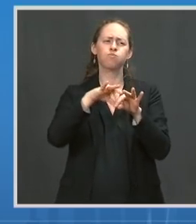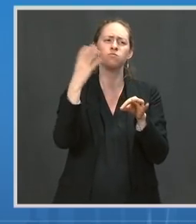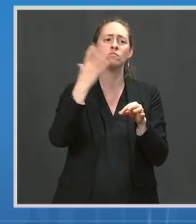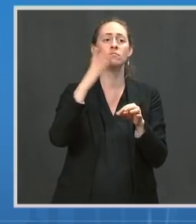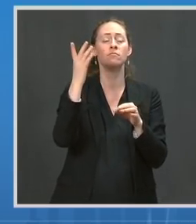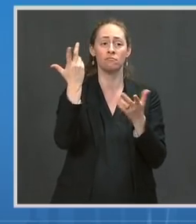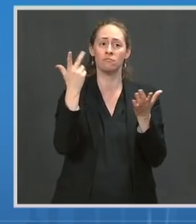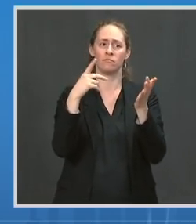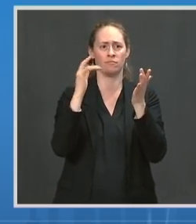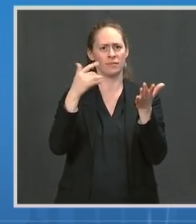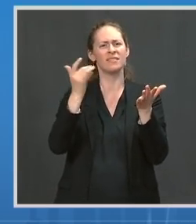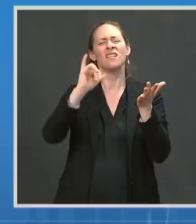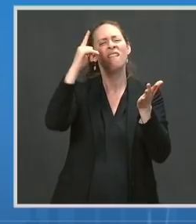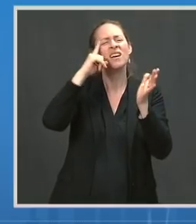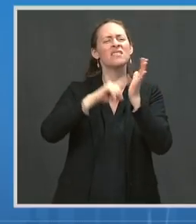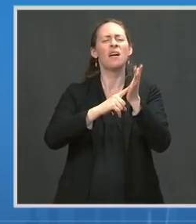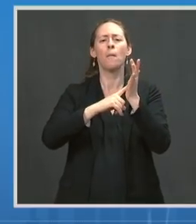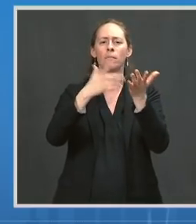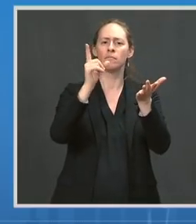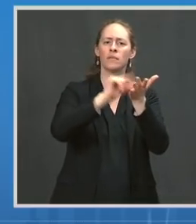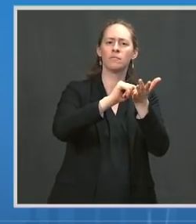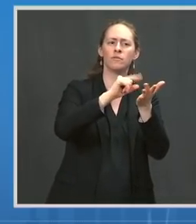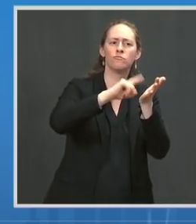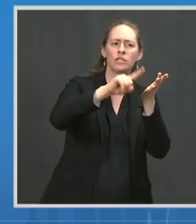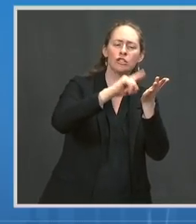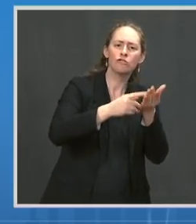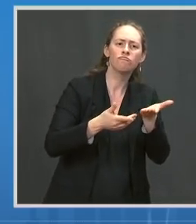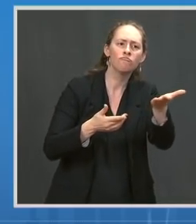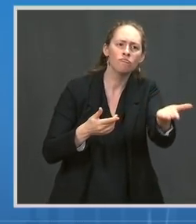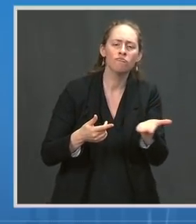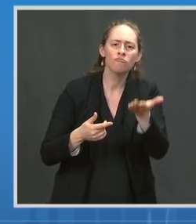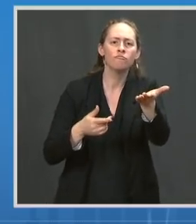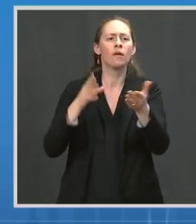but also the results that are pre-publication